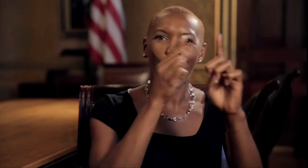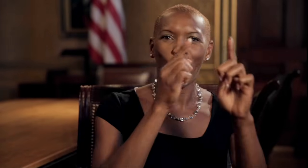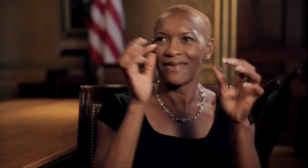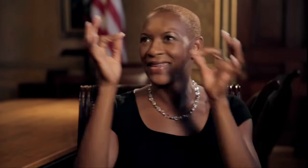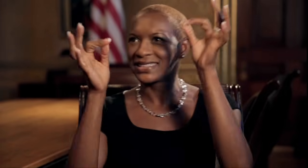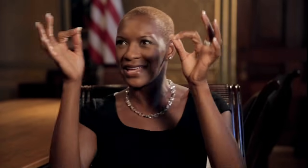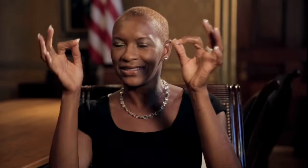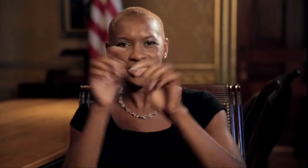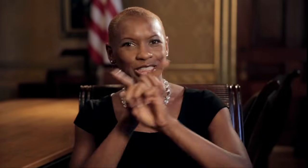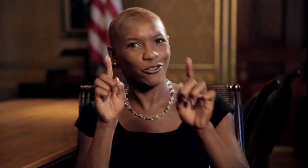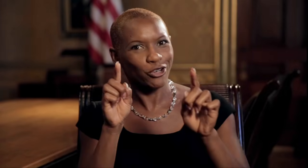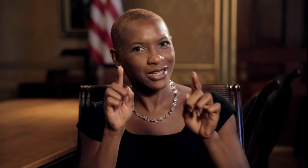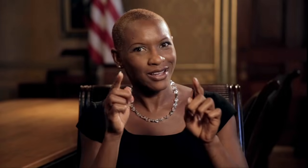There's a difference between a goal and a fantasy.